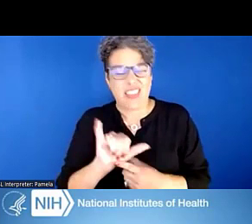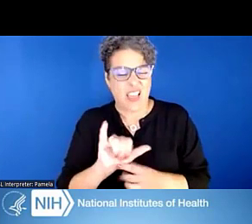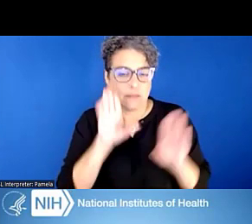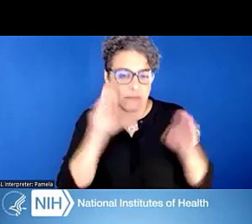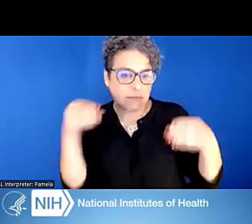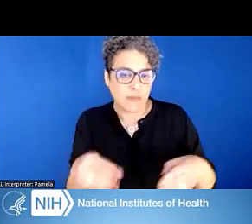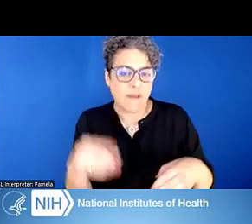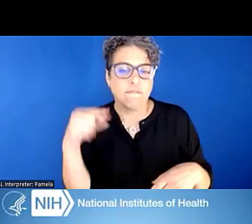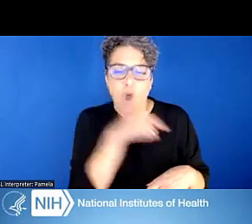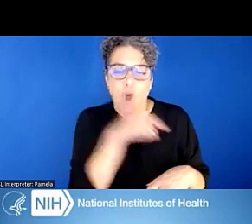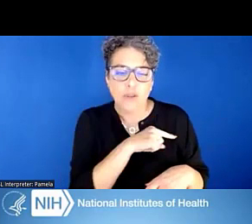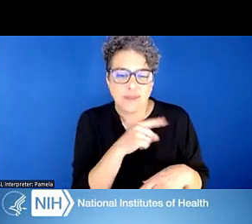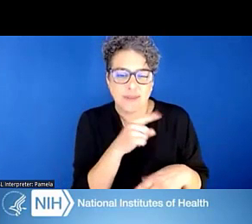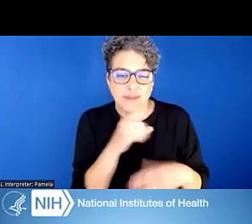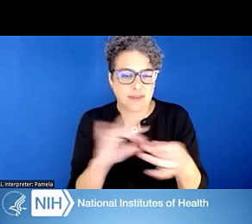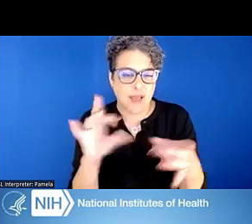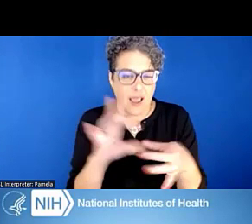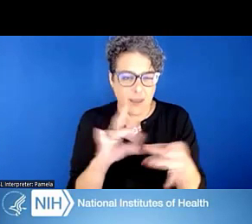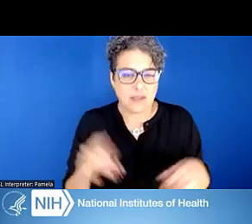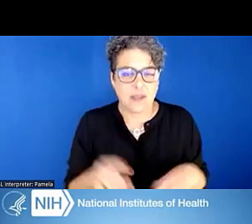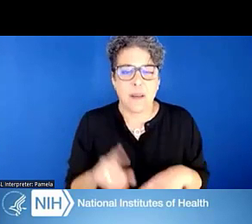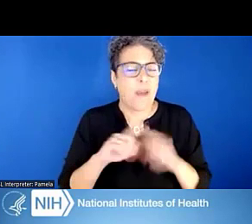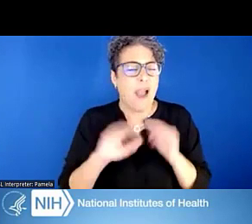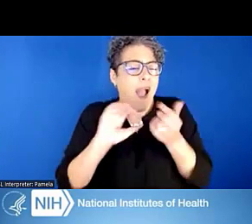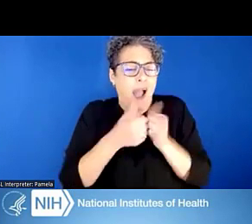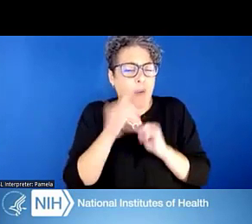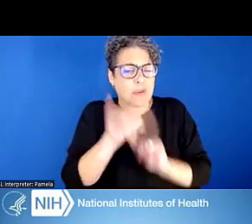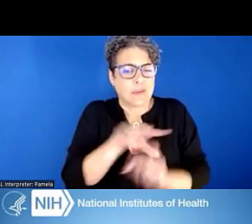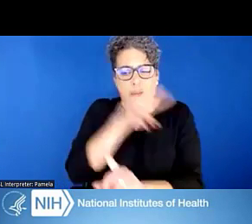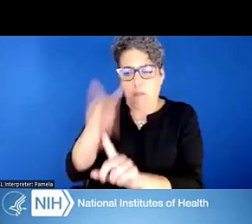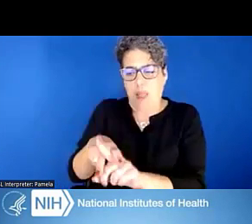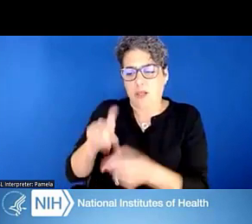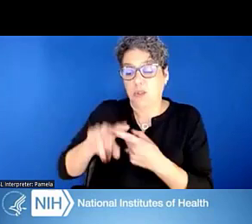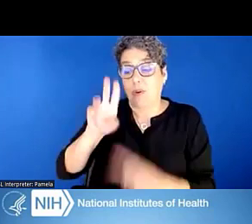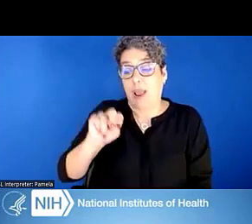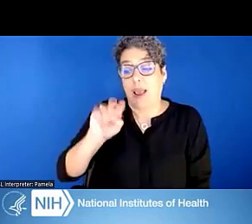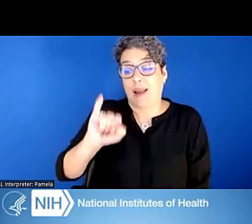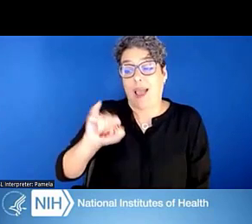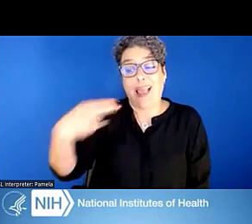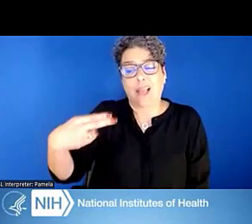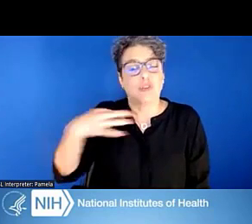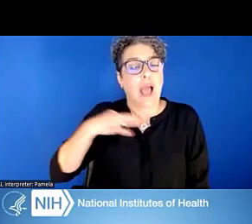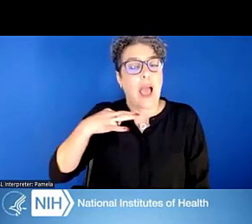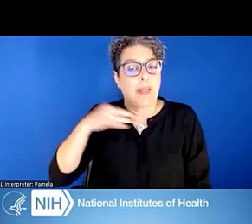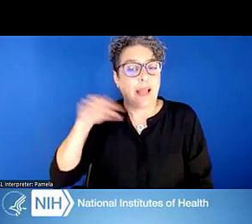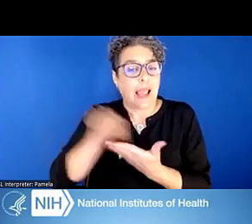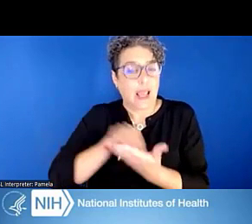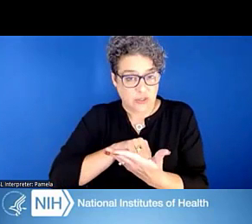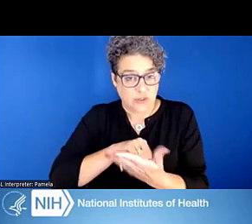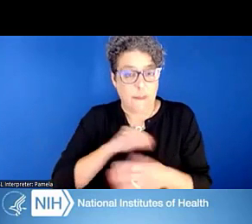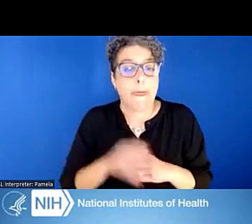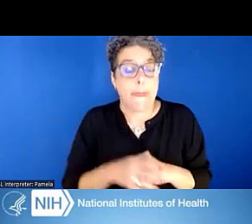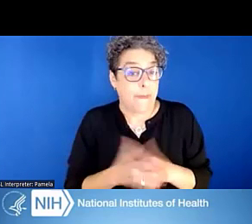So how does this apply to NIH applications? So false records or statements included in grant applications